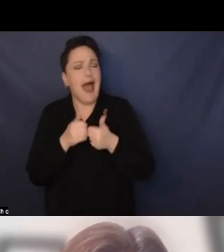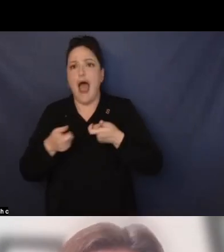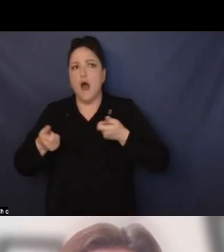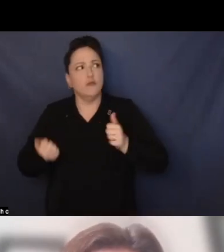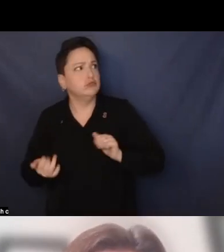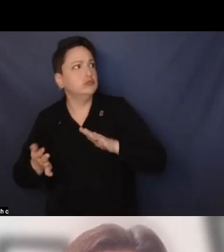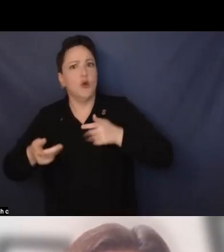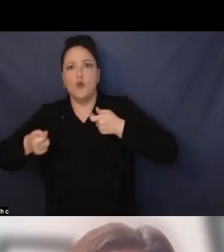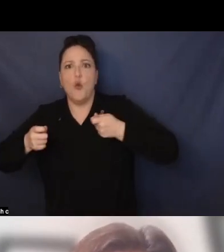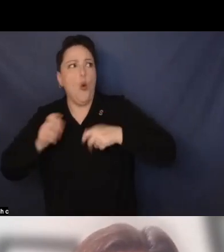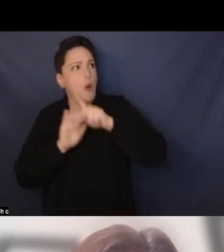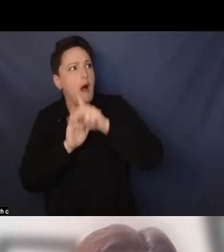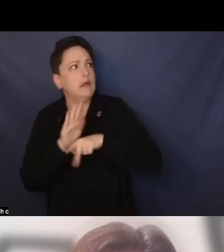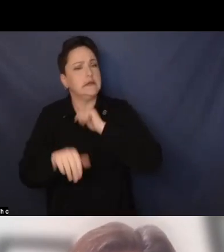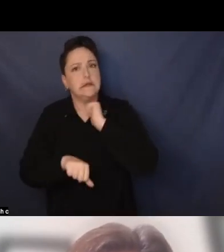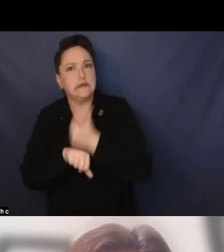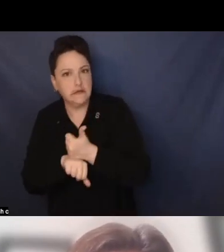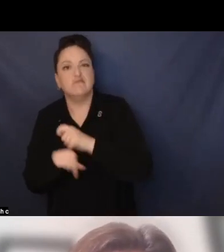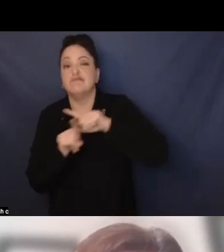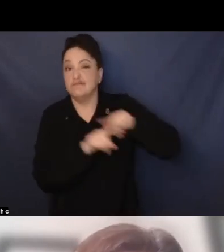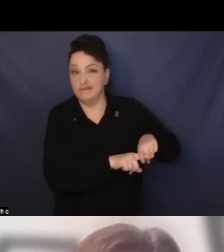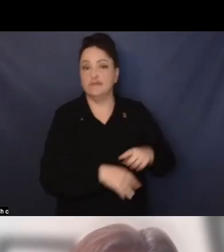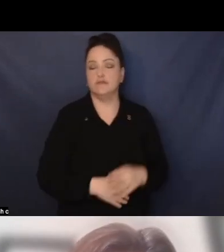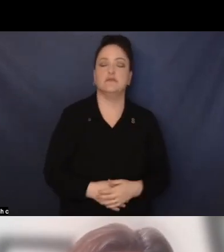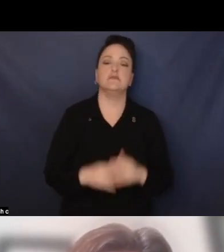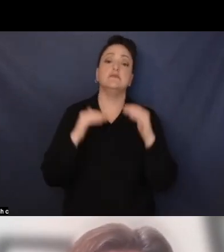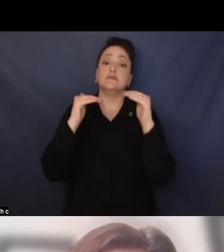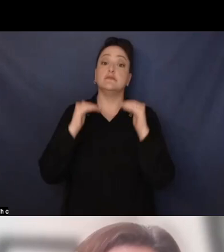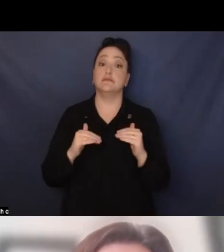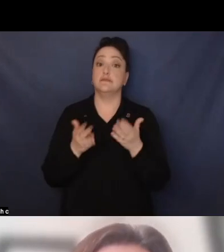Okay. So, this is the important -- here on this slide we are talking about the